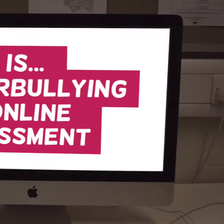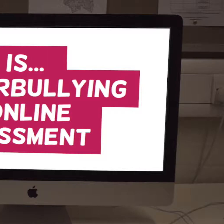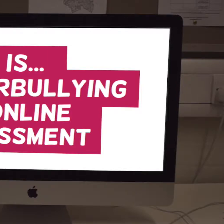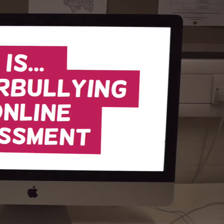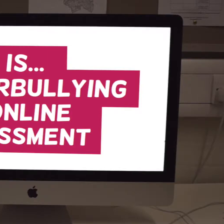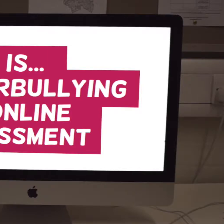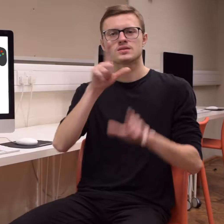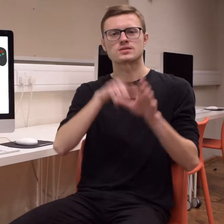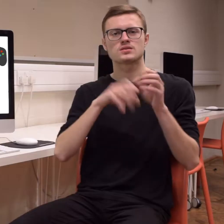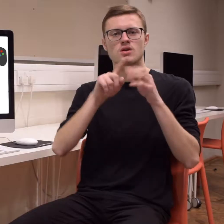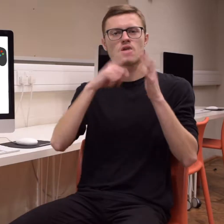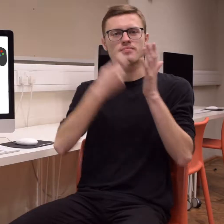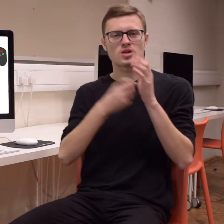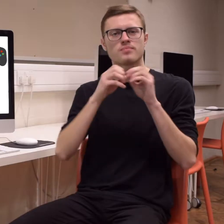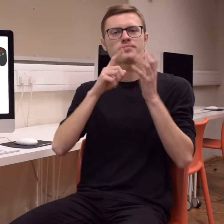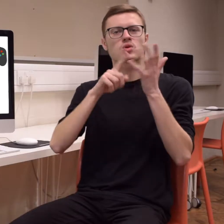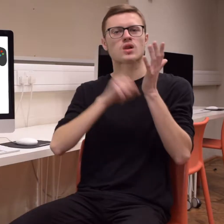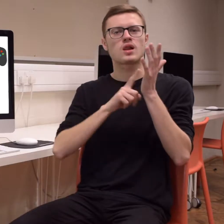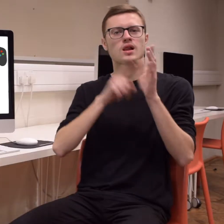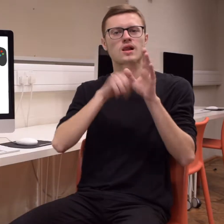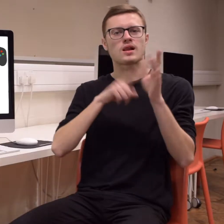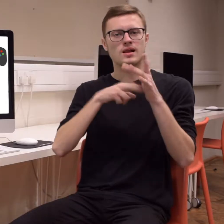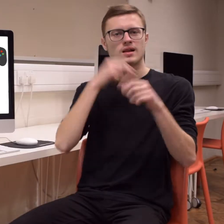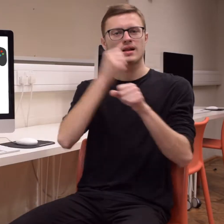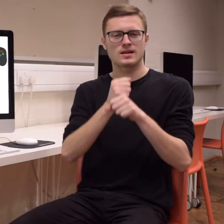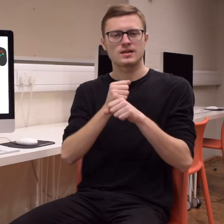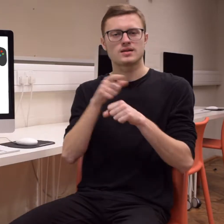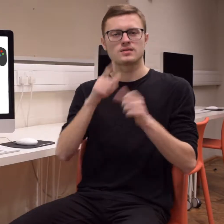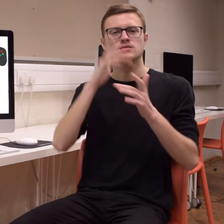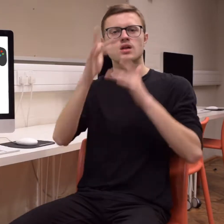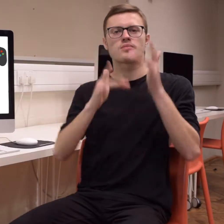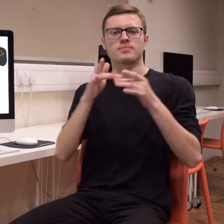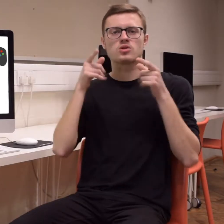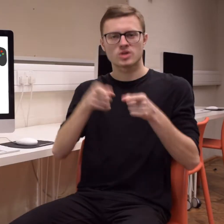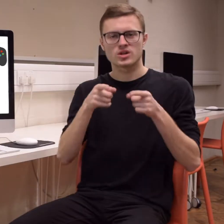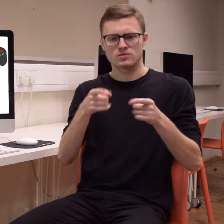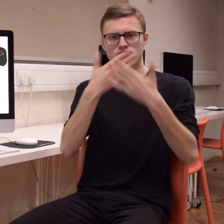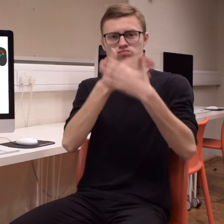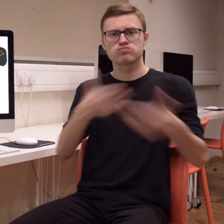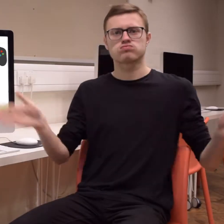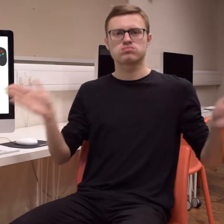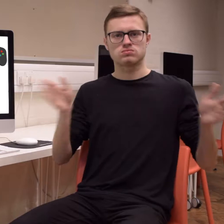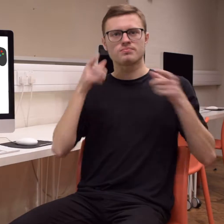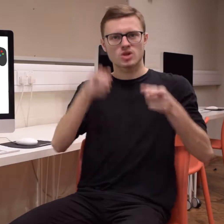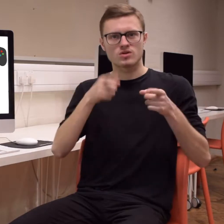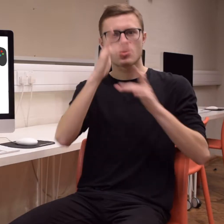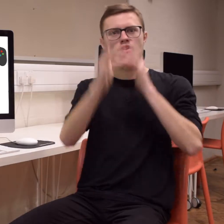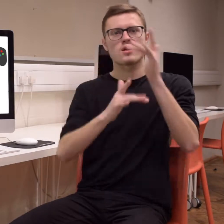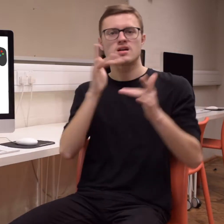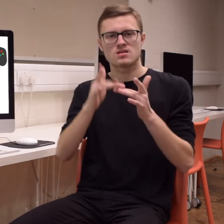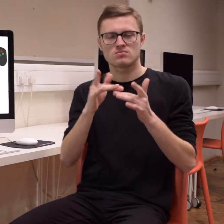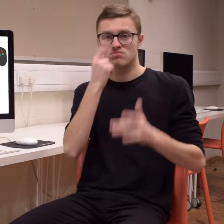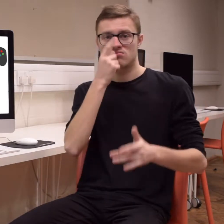Cyberbullying is any form of bullying which takes place online. This can be done over smartphones,